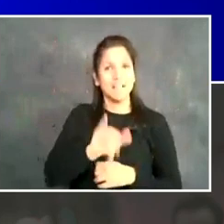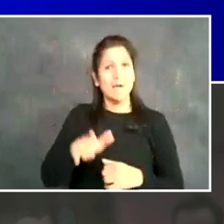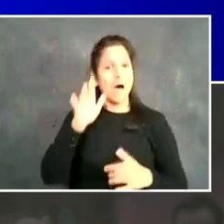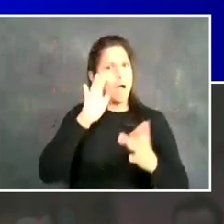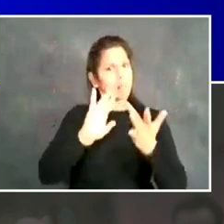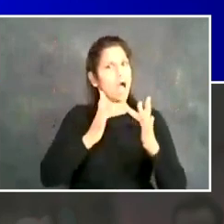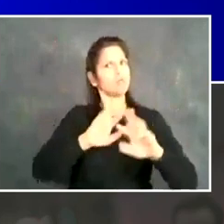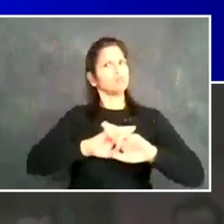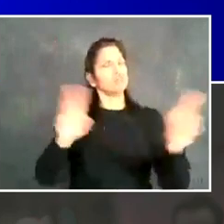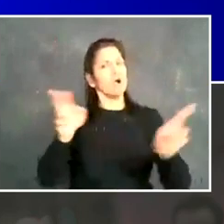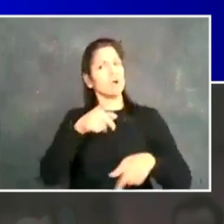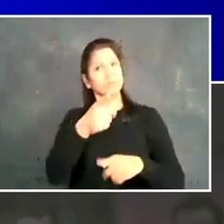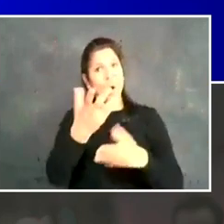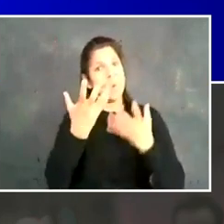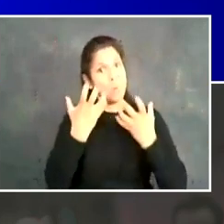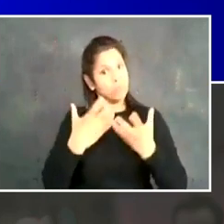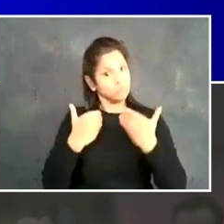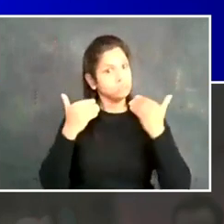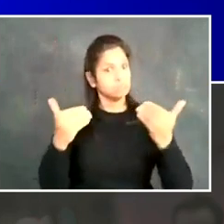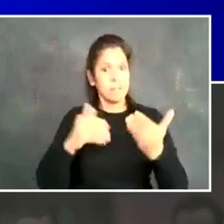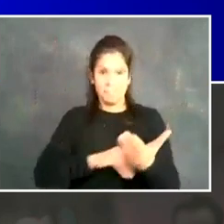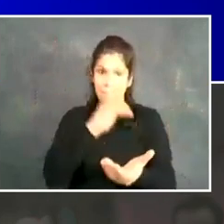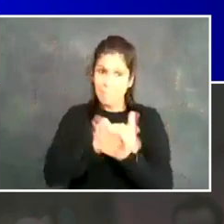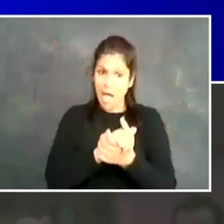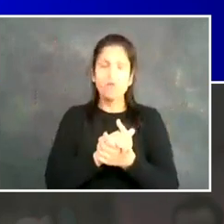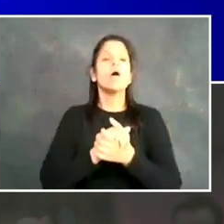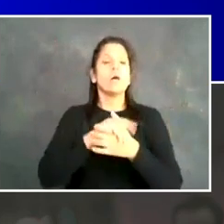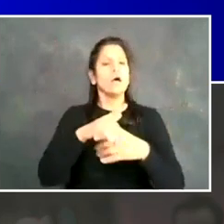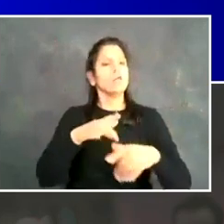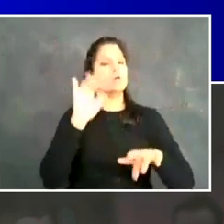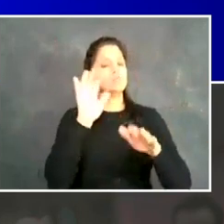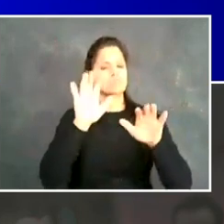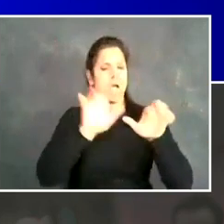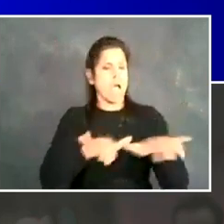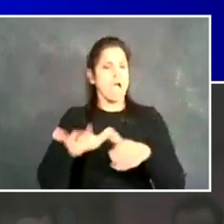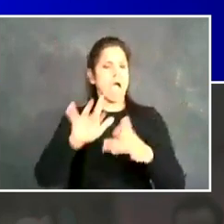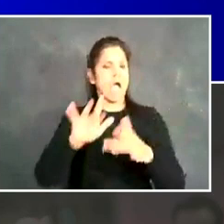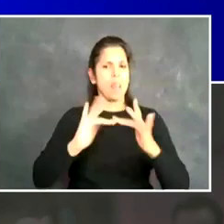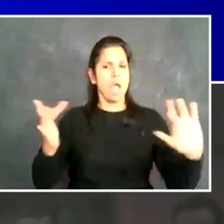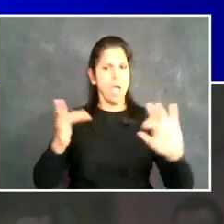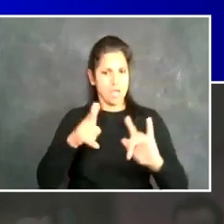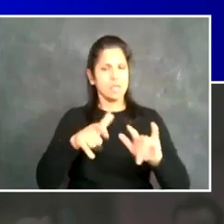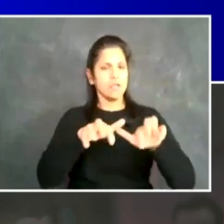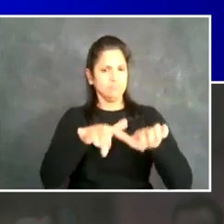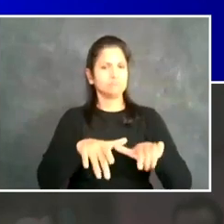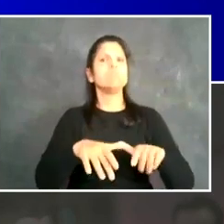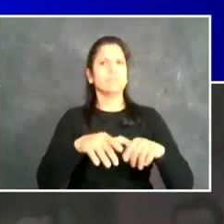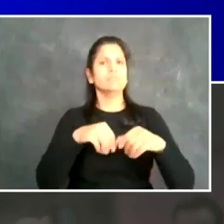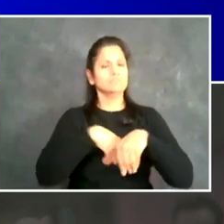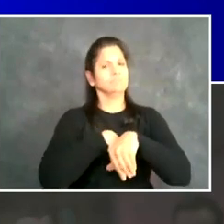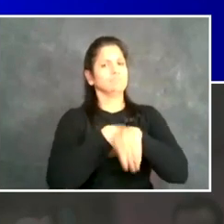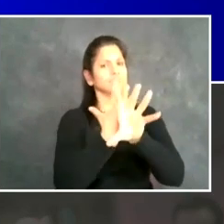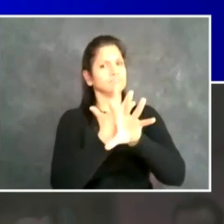NEXT WEEK AND IT WILL BE AVAILABLE IN 11 DIFFERENT LANGUAGES. AND THIS IS A GREAT TEAM